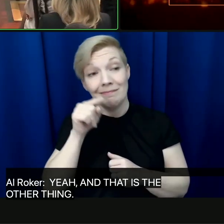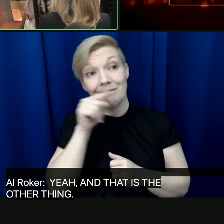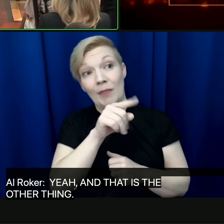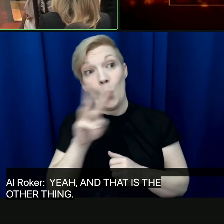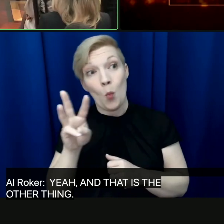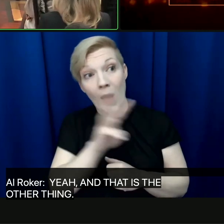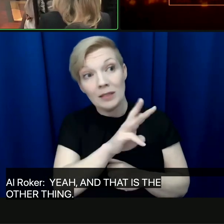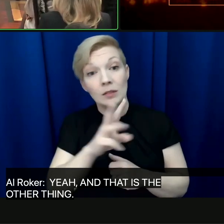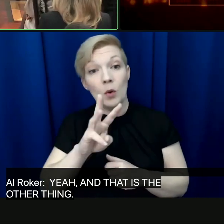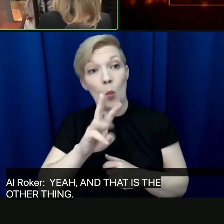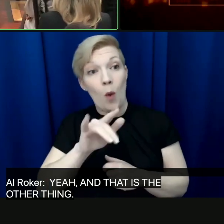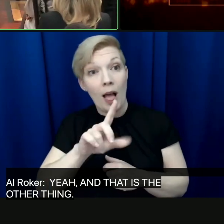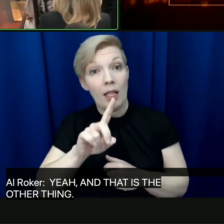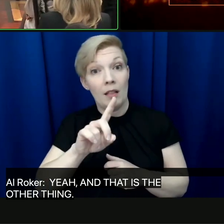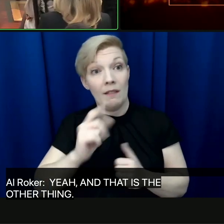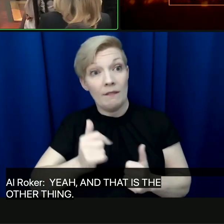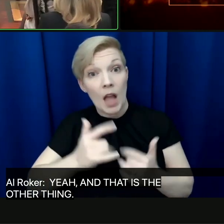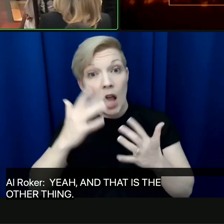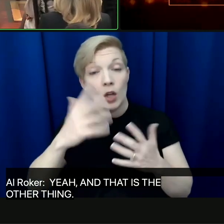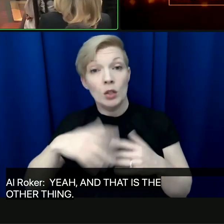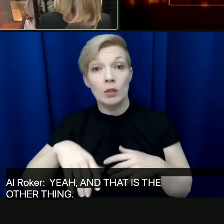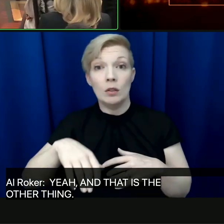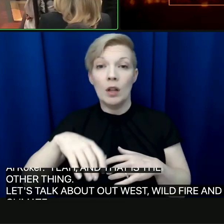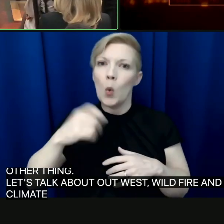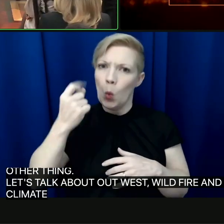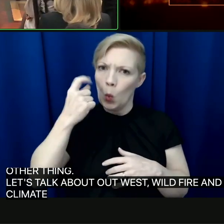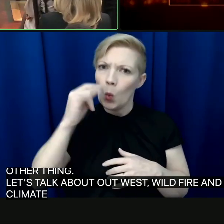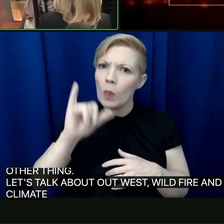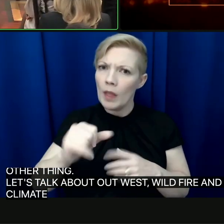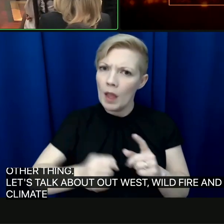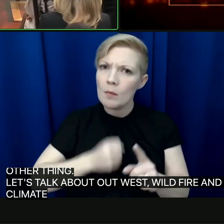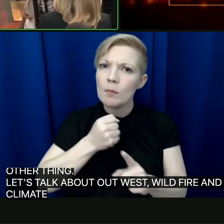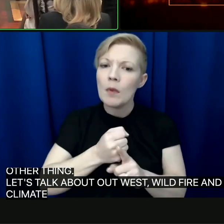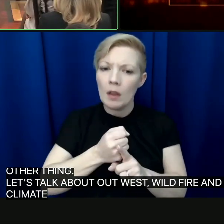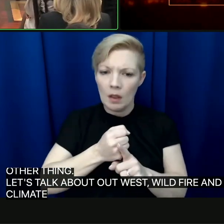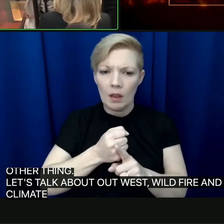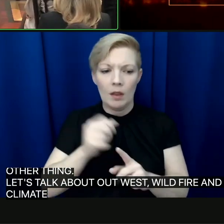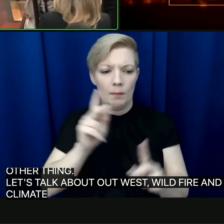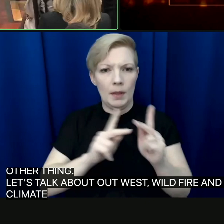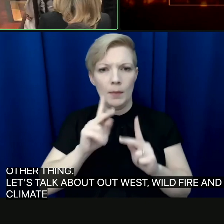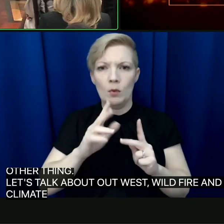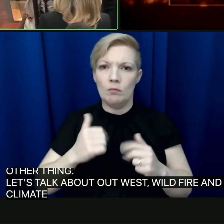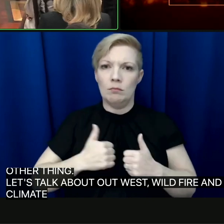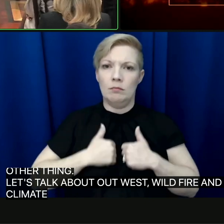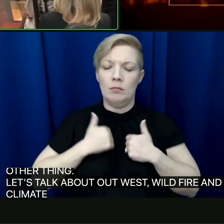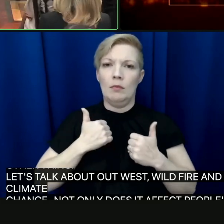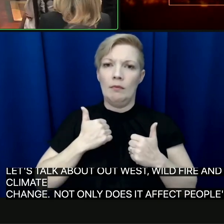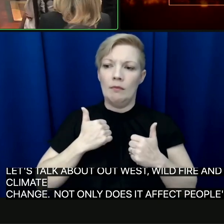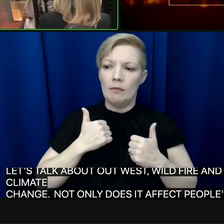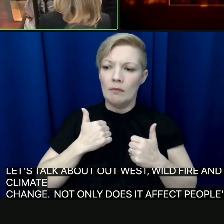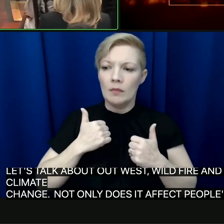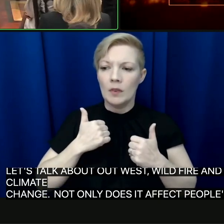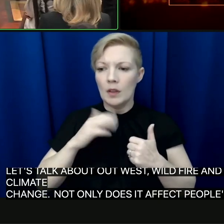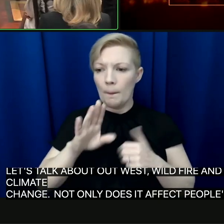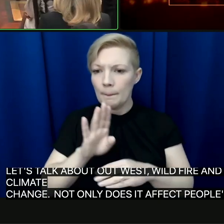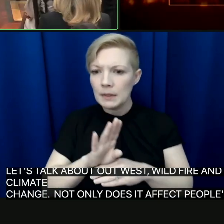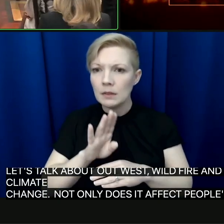I mean, not only does it affect people's livelihoods, their lives, businesses, but it affects air quality.